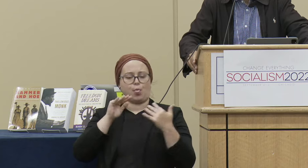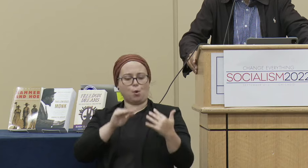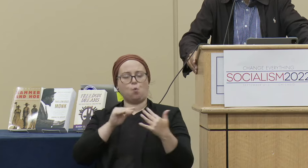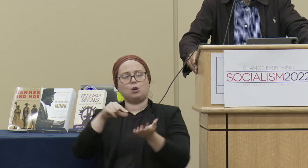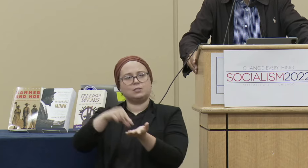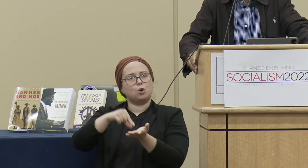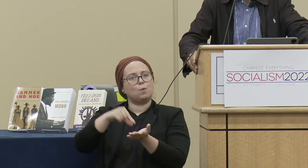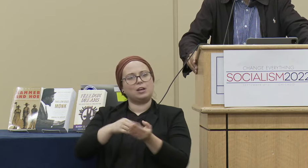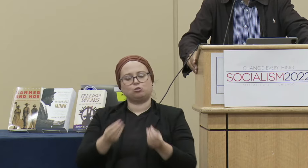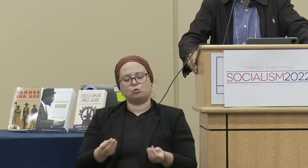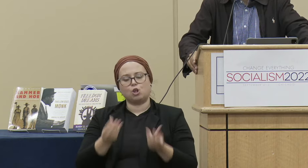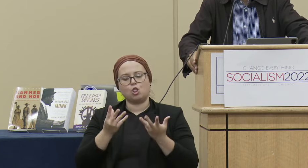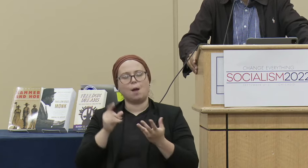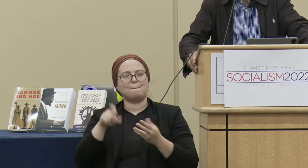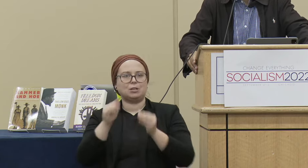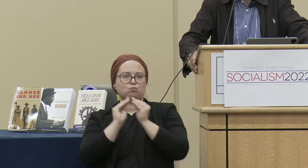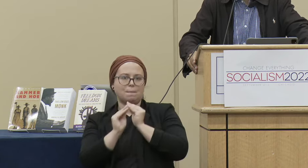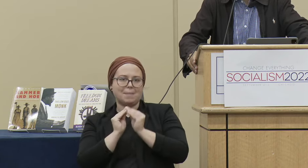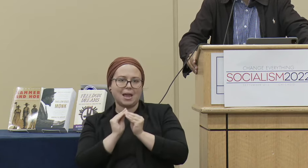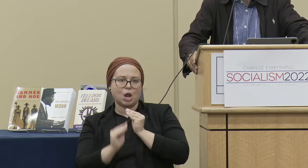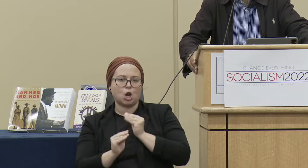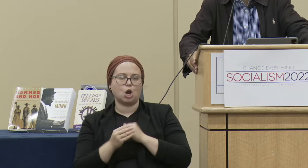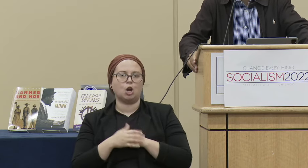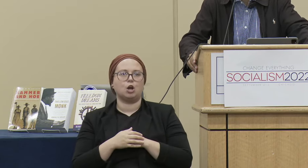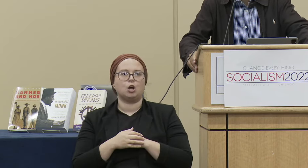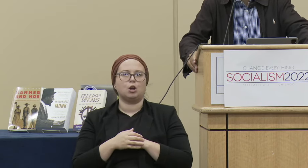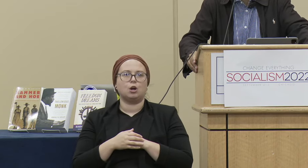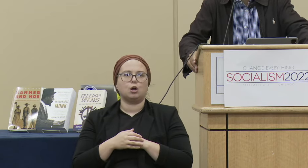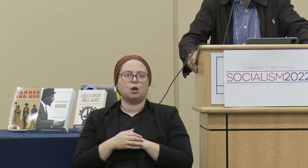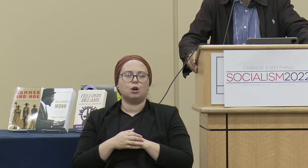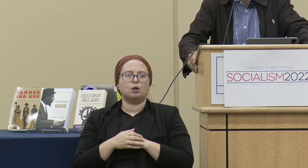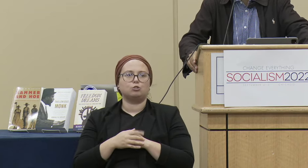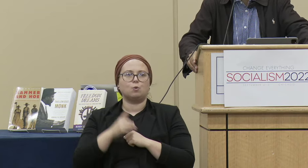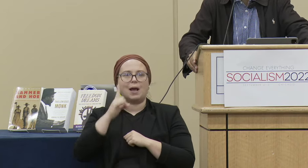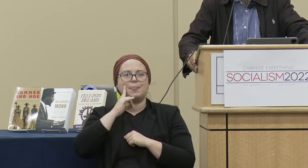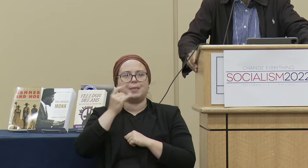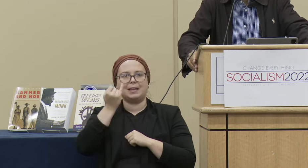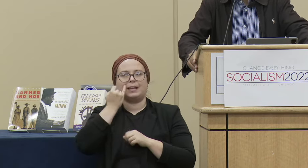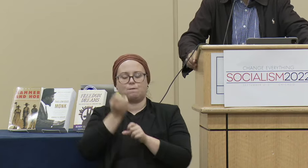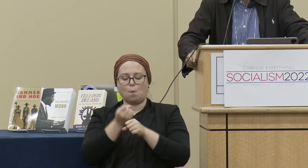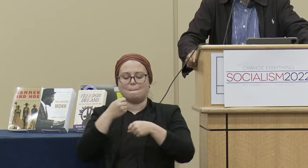the wars in Iraq. So, there's a lot to repair. But I think it's